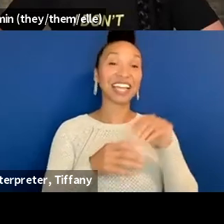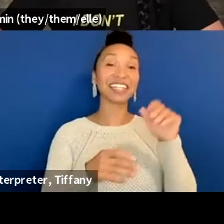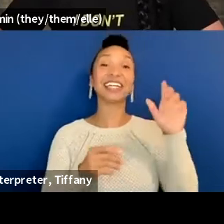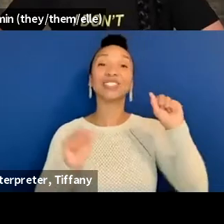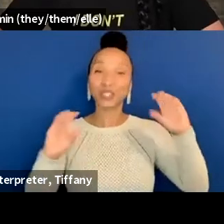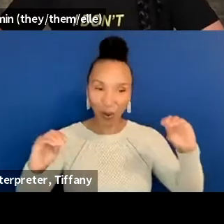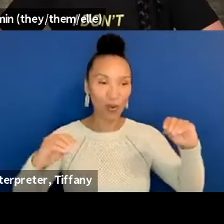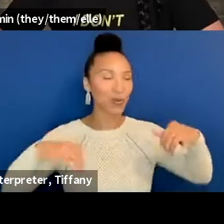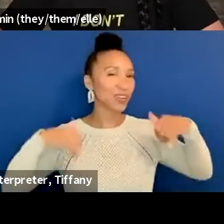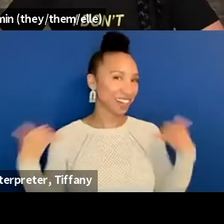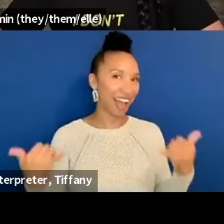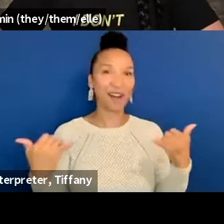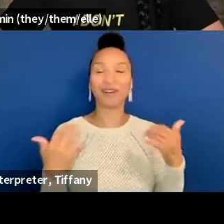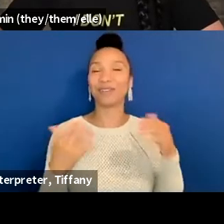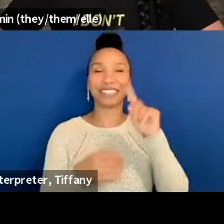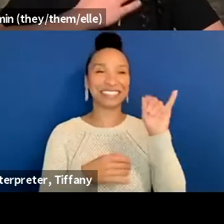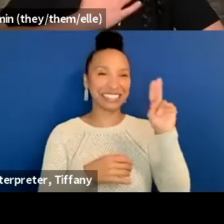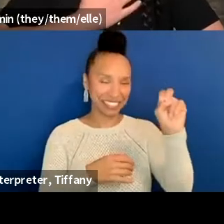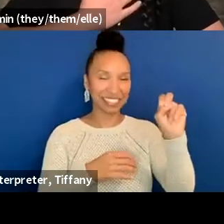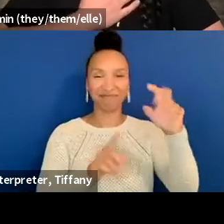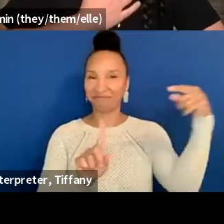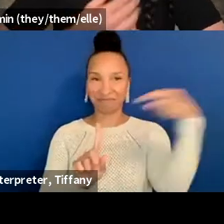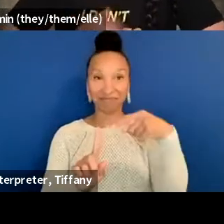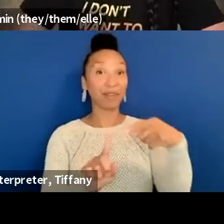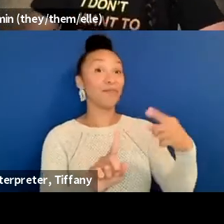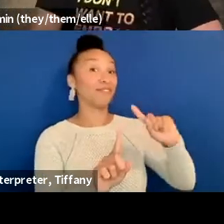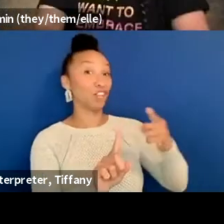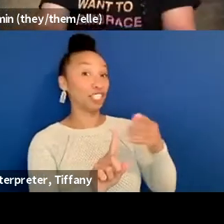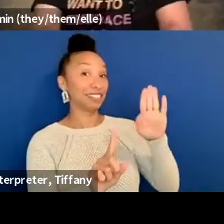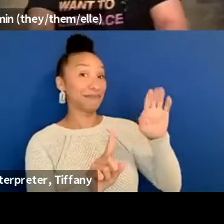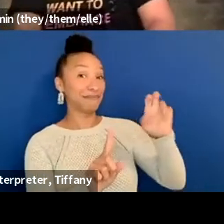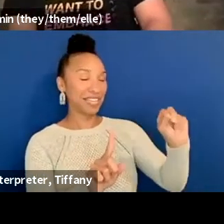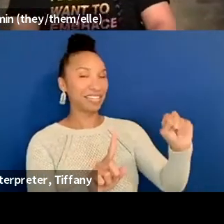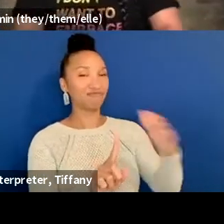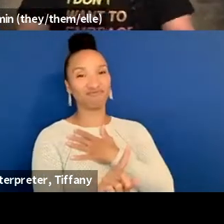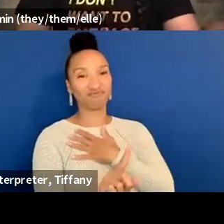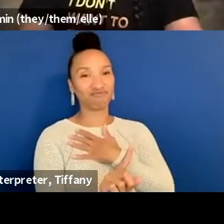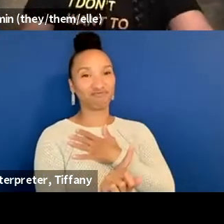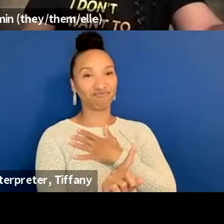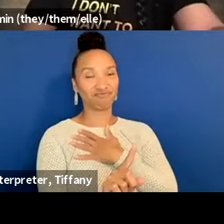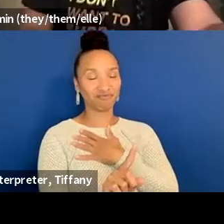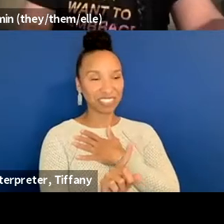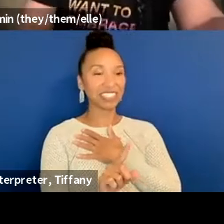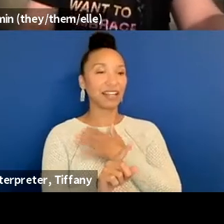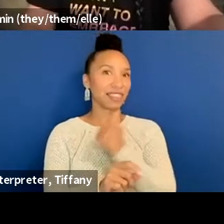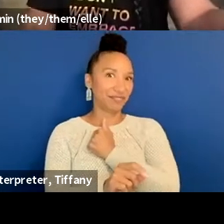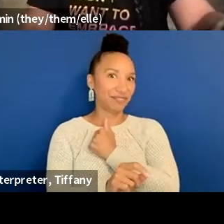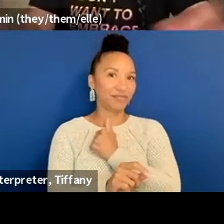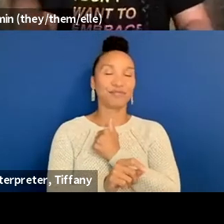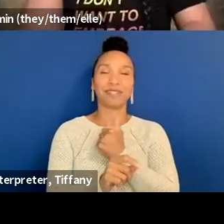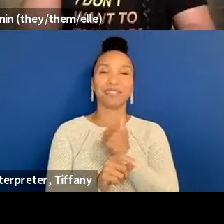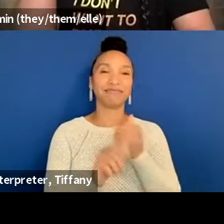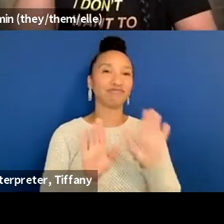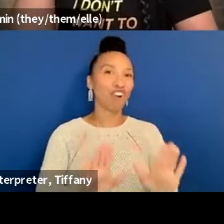Leah (she/her): yeah Ben reached out to me and I was so touched because he said, like he was moved by what he saw that I had made, which is always such a compliment.